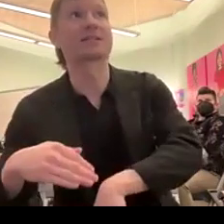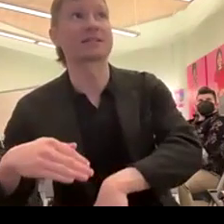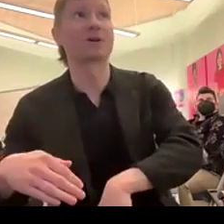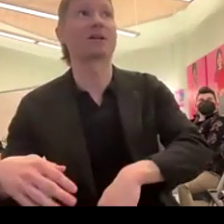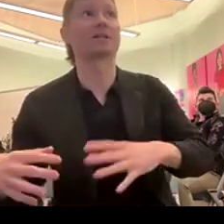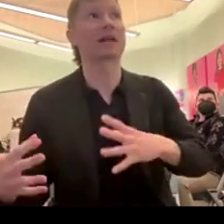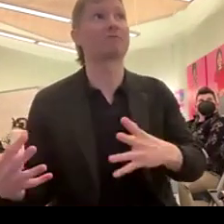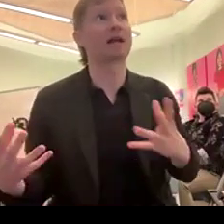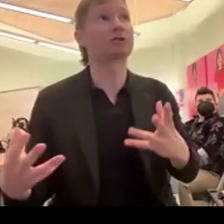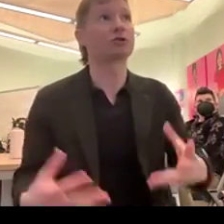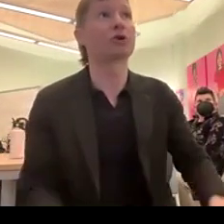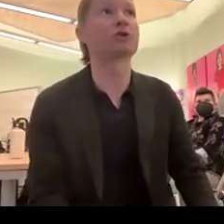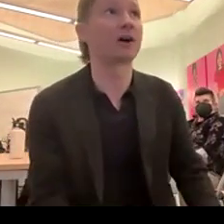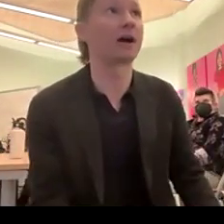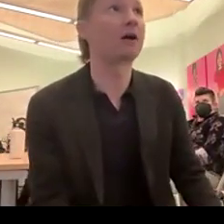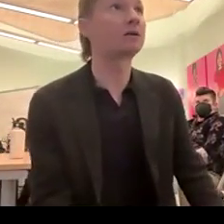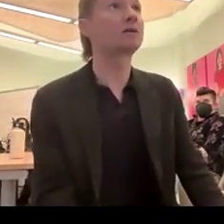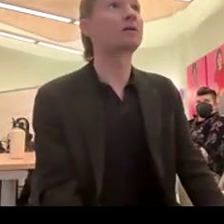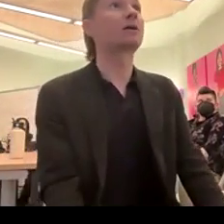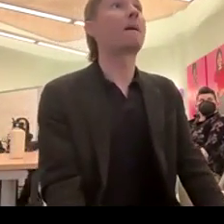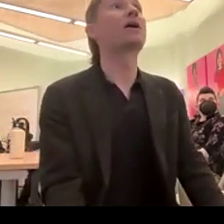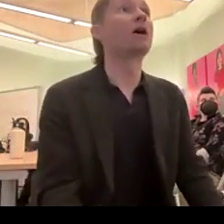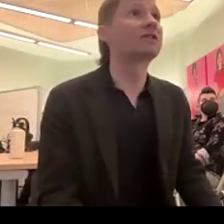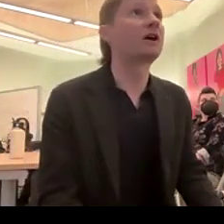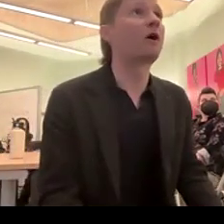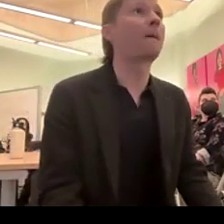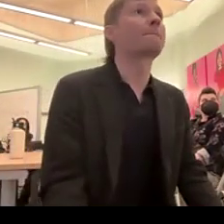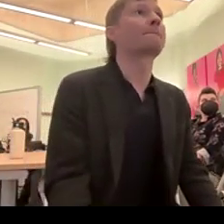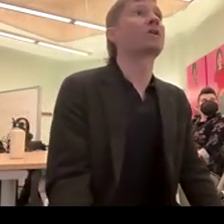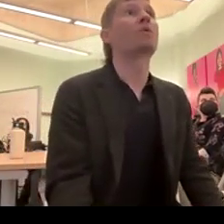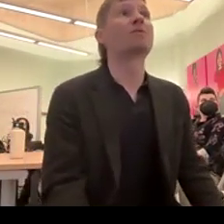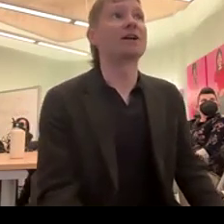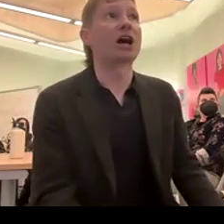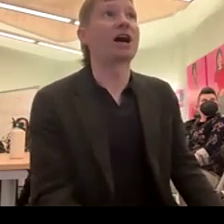duties. And that's really I think a positive for my work accessibility that I've been able to enjoy